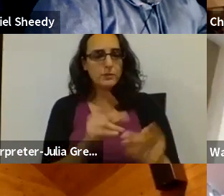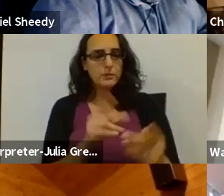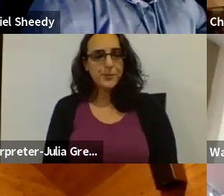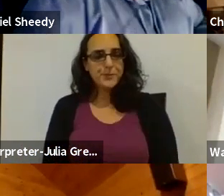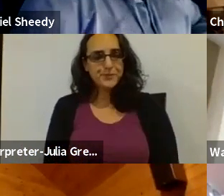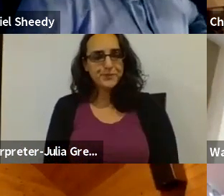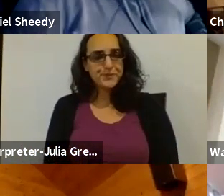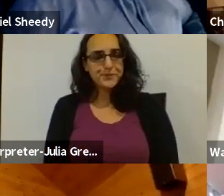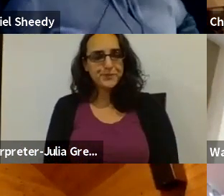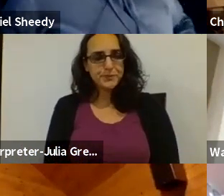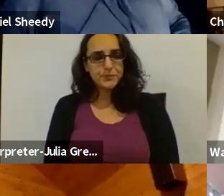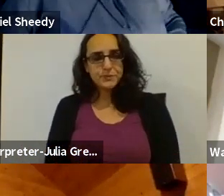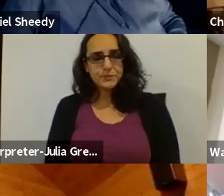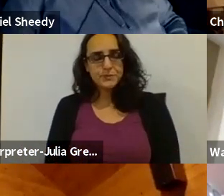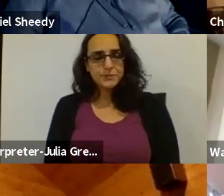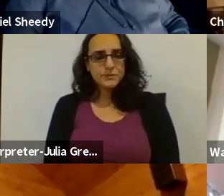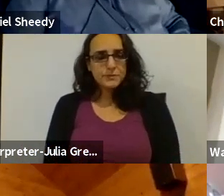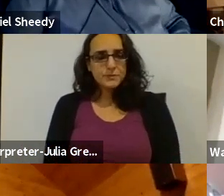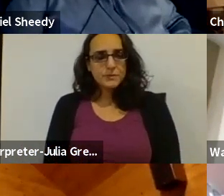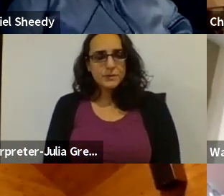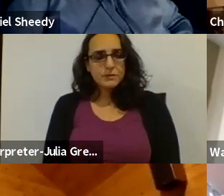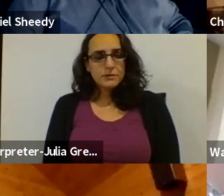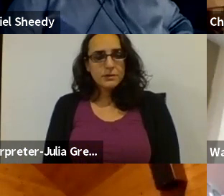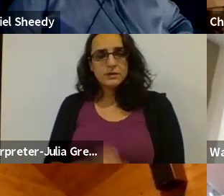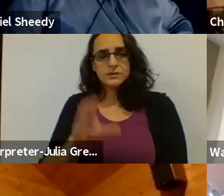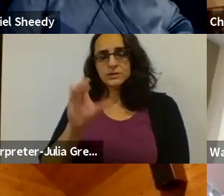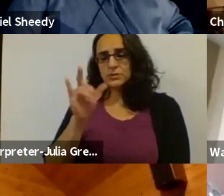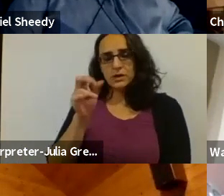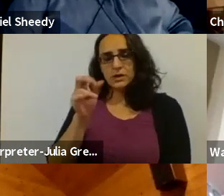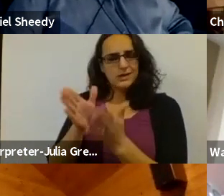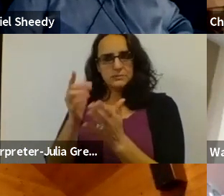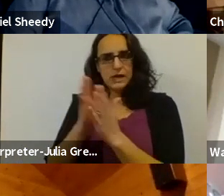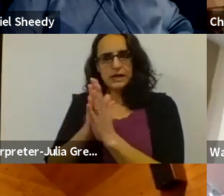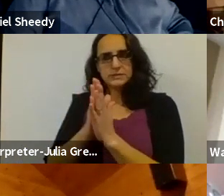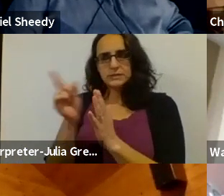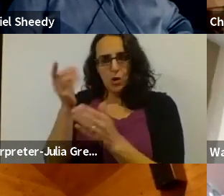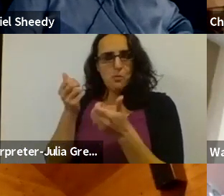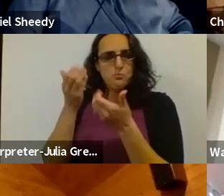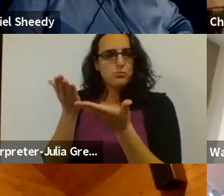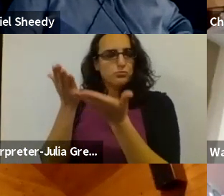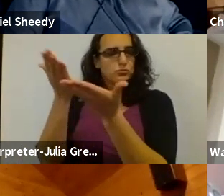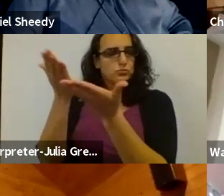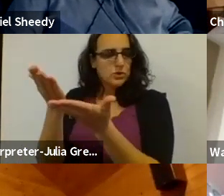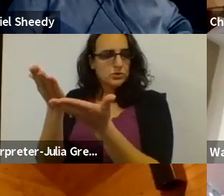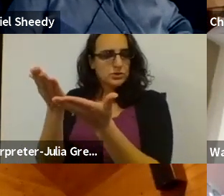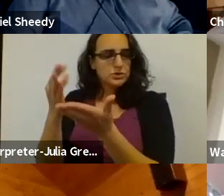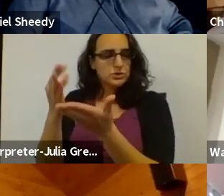Carolyn Gallagher: So, um, is there a motion to approve the minutes of August 4 and sep tember third open meeting.